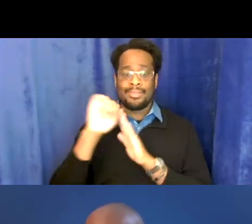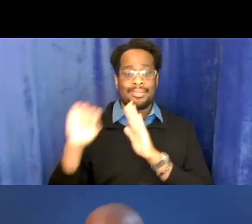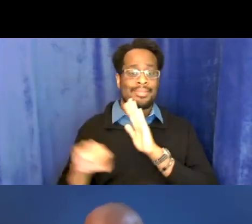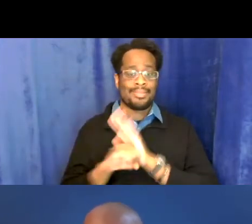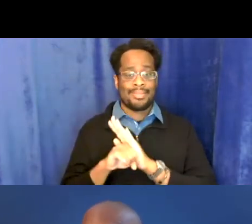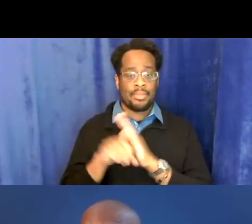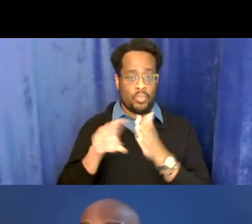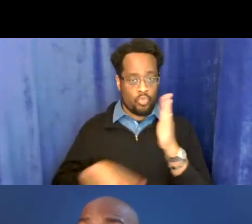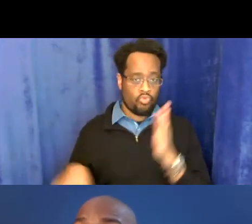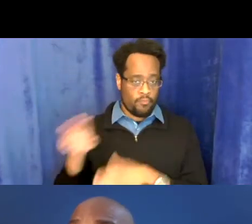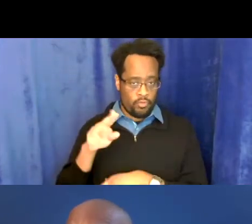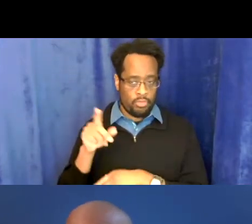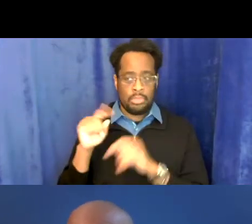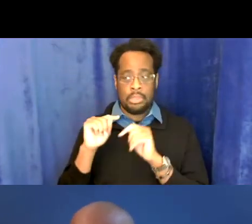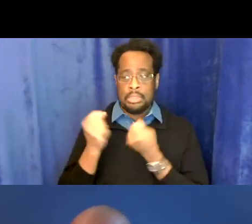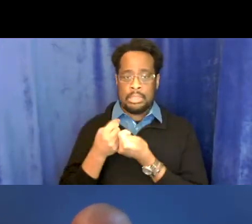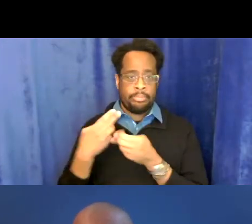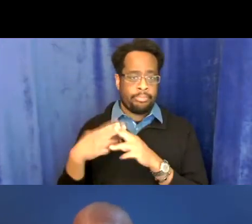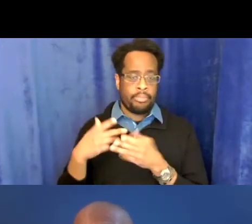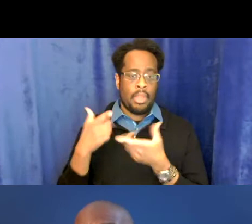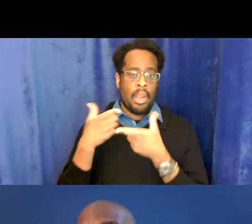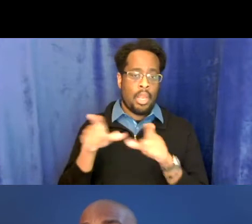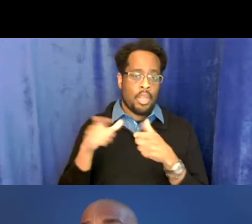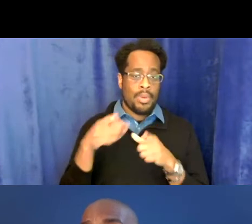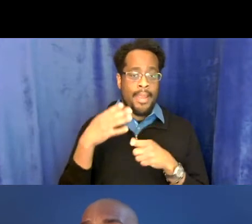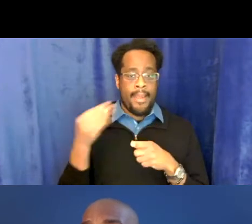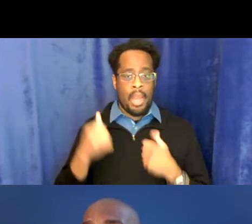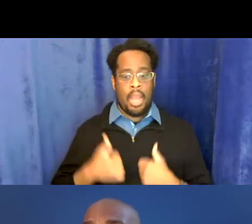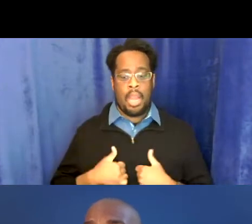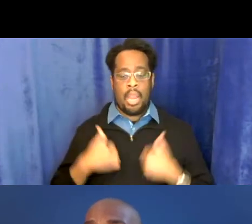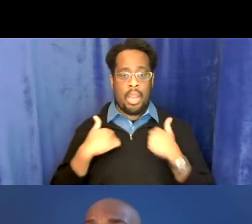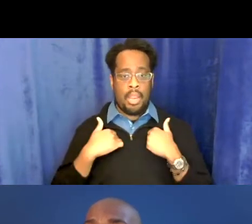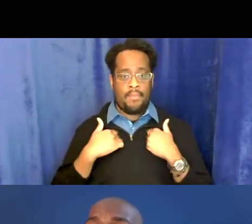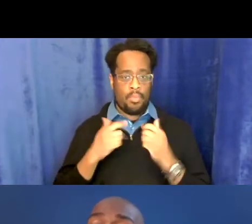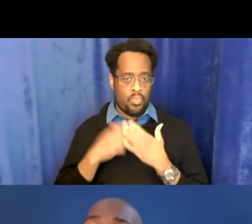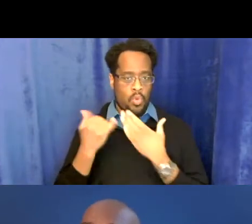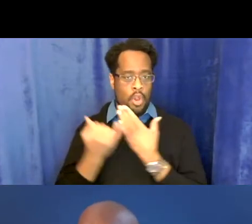um and also north carolina state university um their team with the language and life program